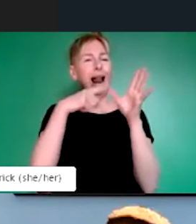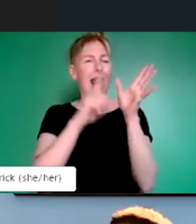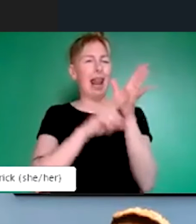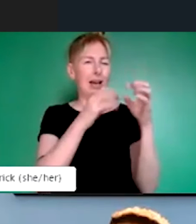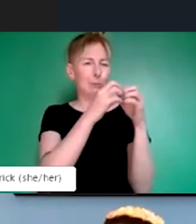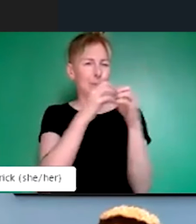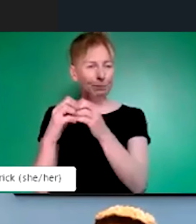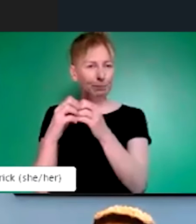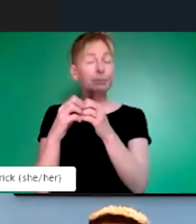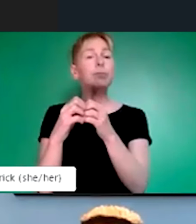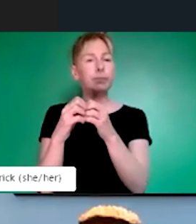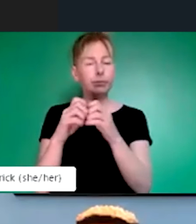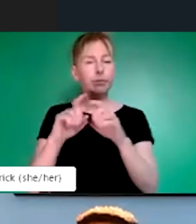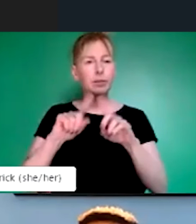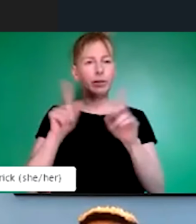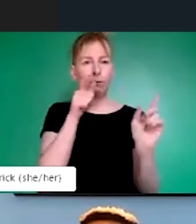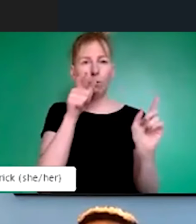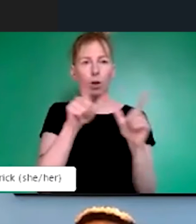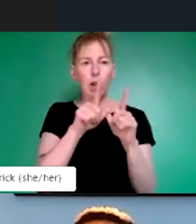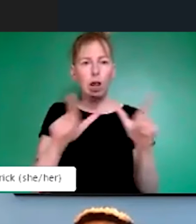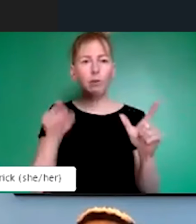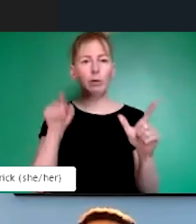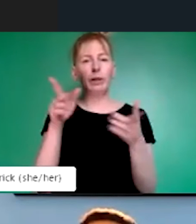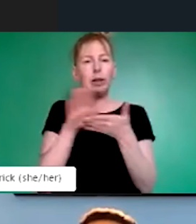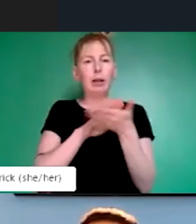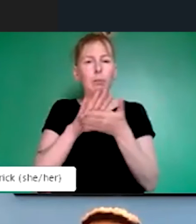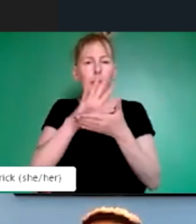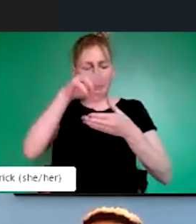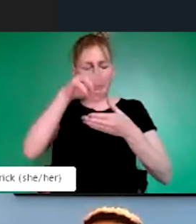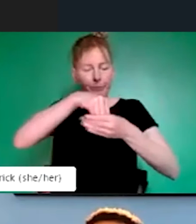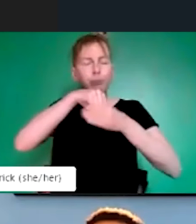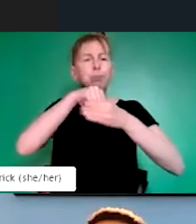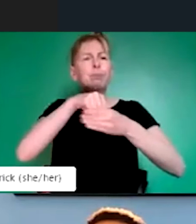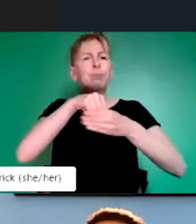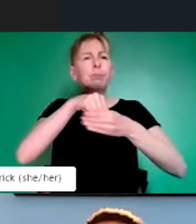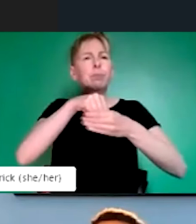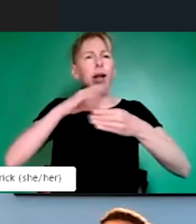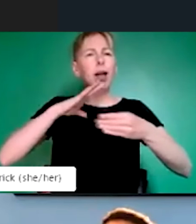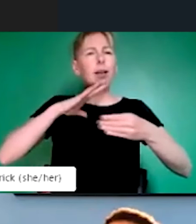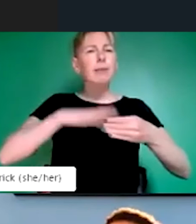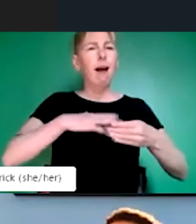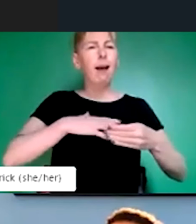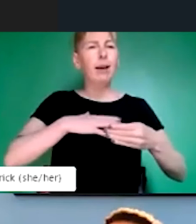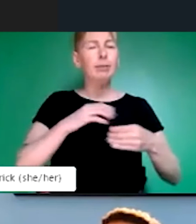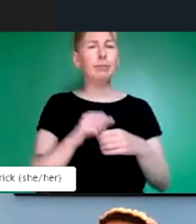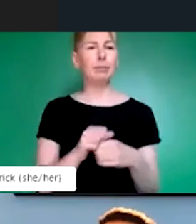acknowledges tiredness, “khathala”, to be tired. So there's a way in which lead the way